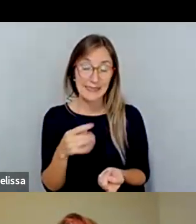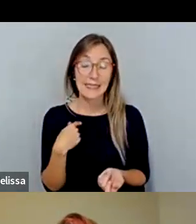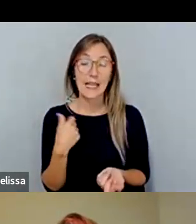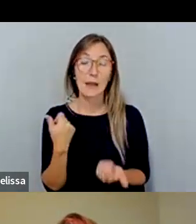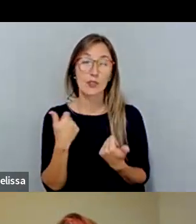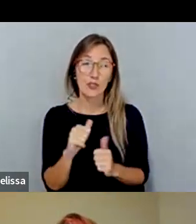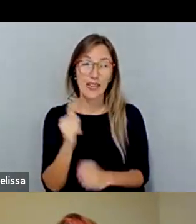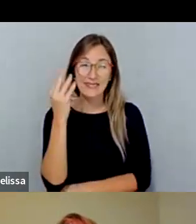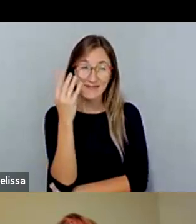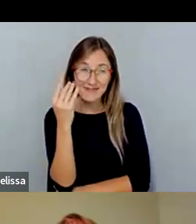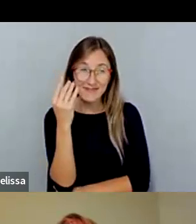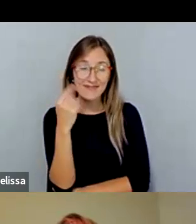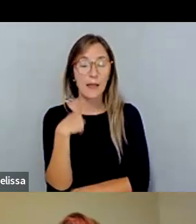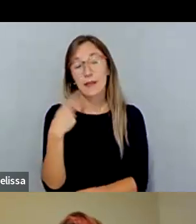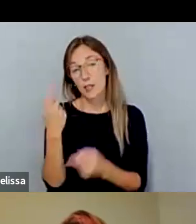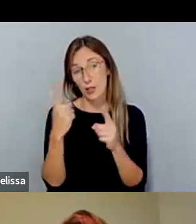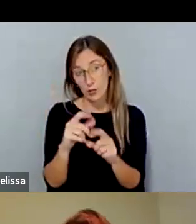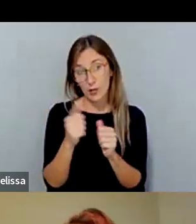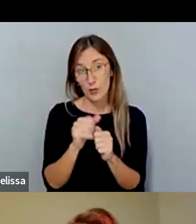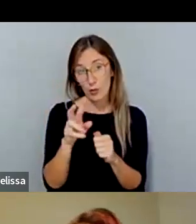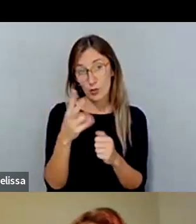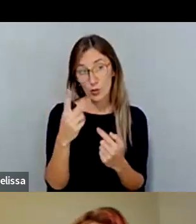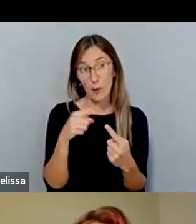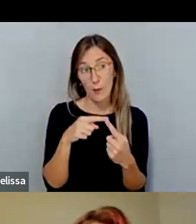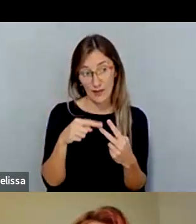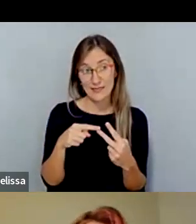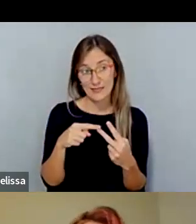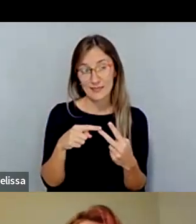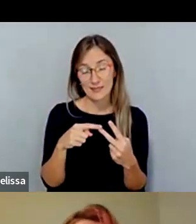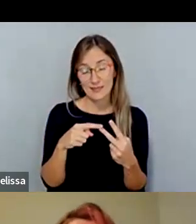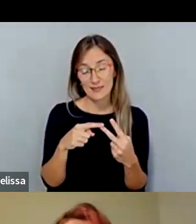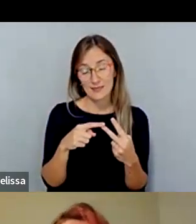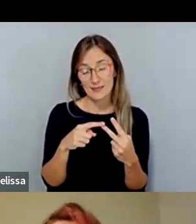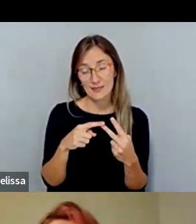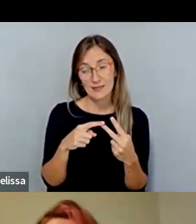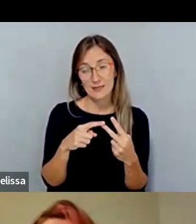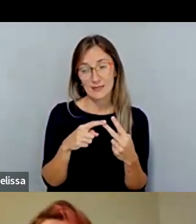: I have been navigating that system for as long as I can remember.